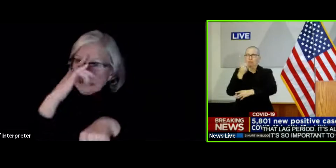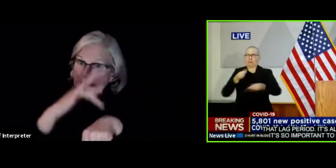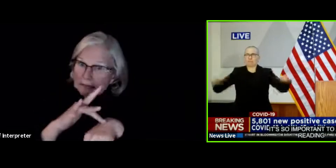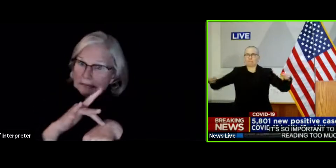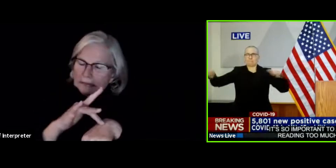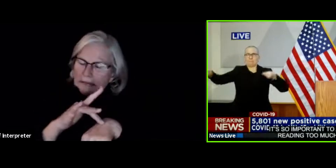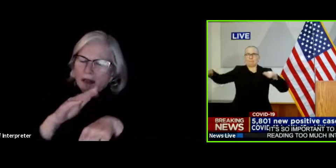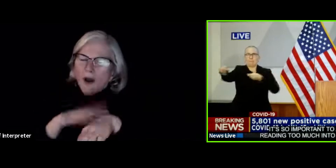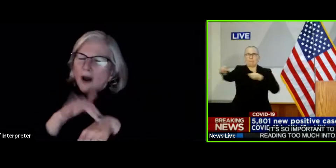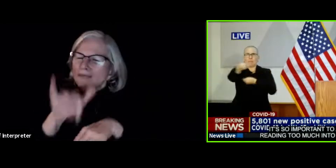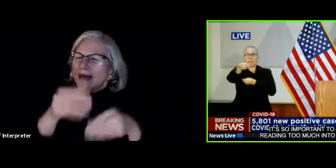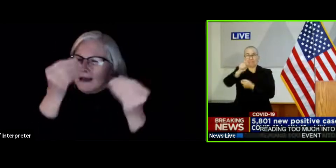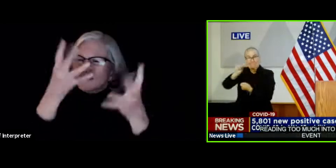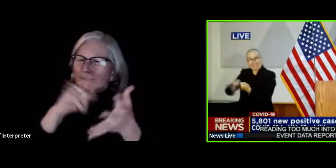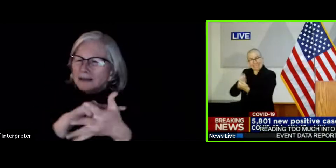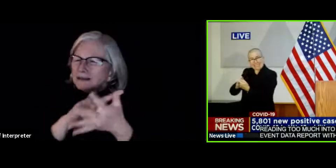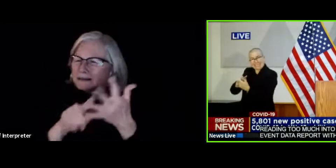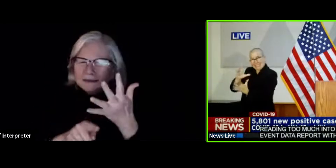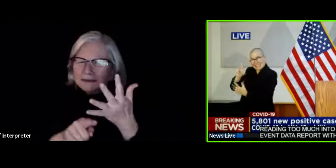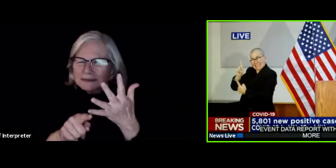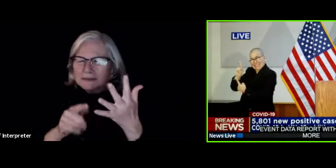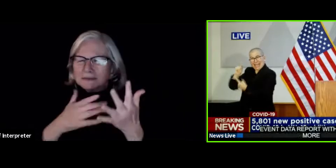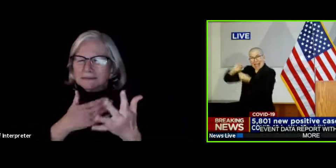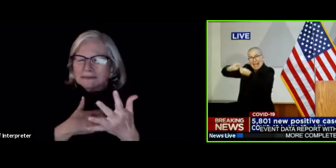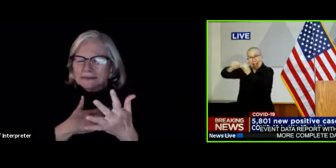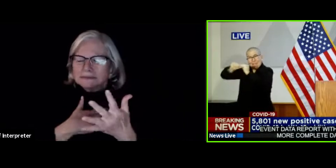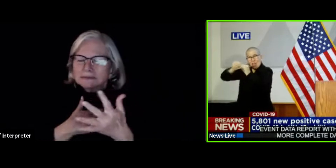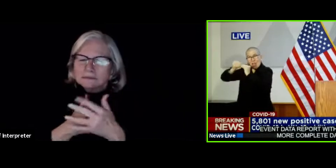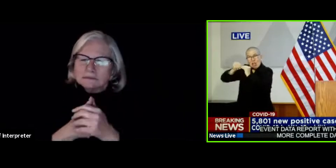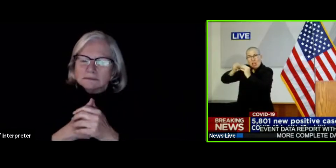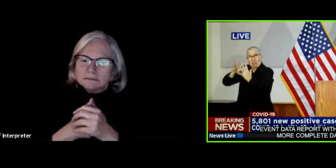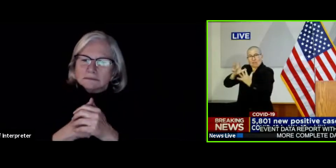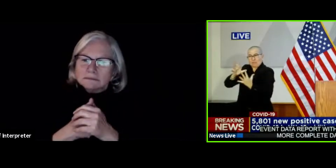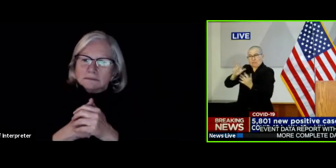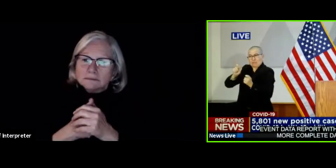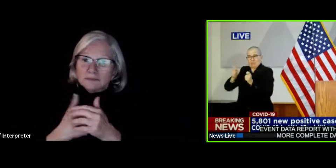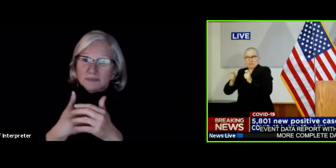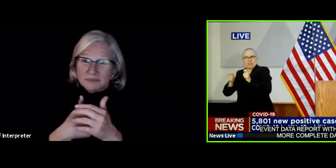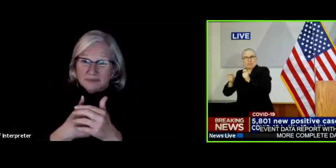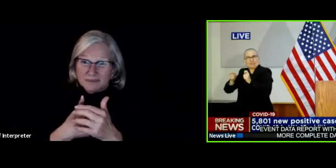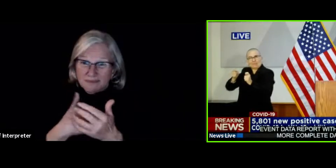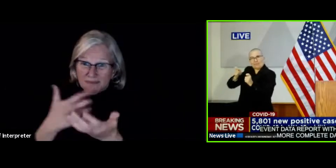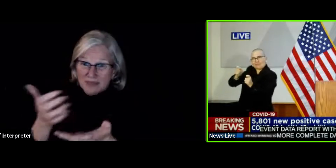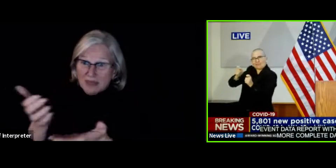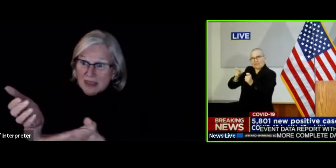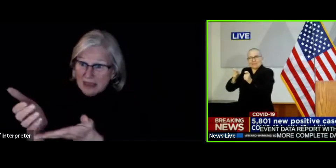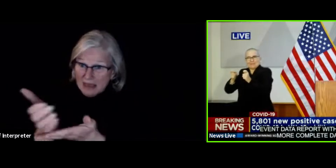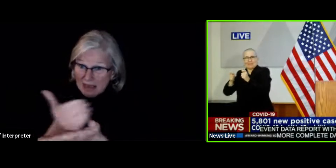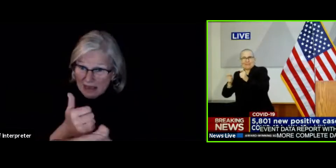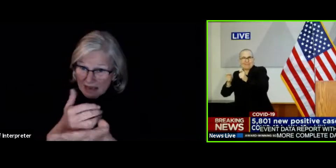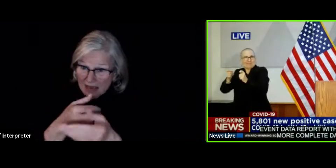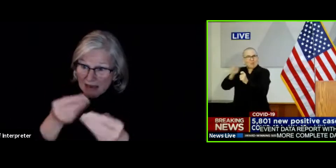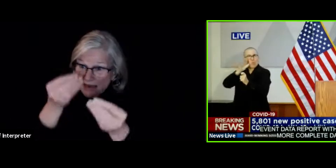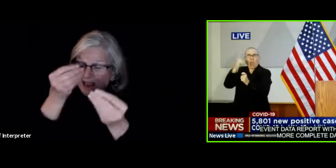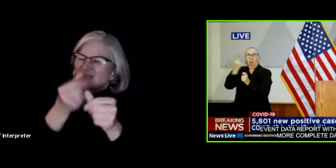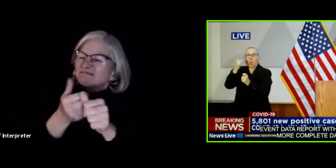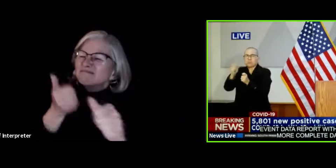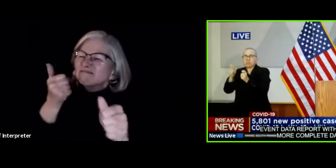TO THE LAG PERIOD IS MUCH MORE SOLID, MUCH MORE COMPLETE INFORMATION FOR US TO WORK OFF OF WHEN MAKING DECISIONS ABOUT THINGS WE SHOULD